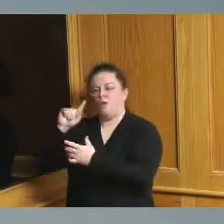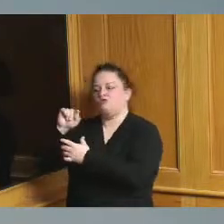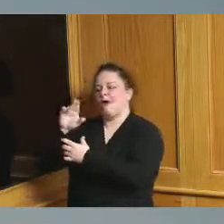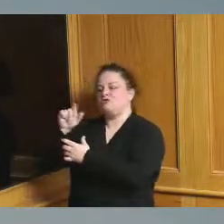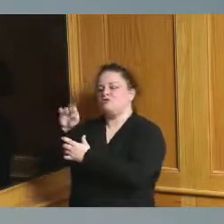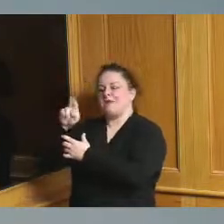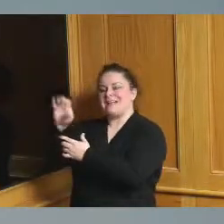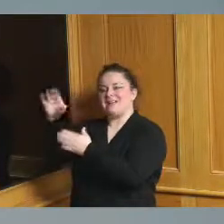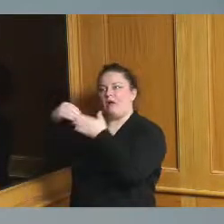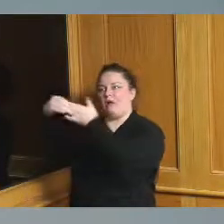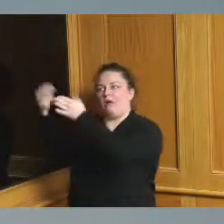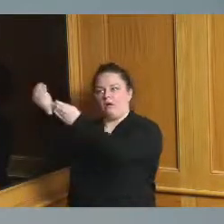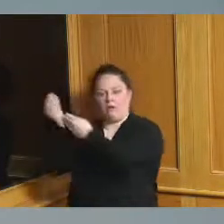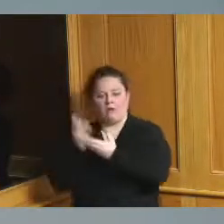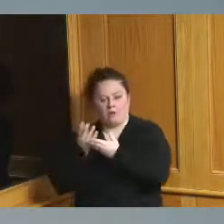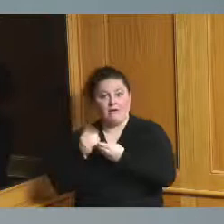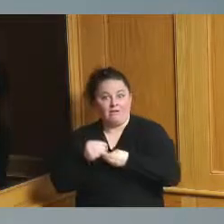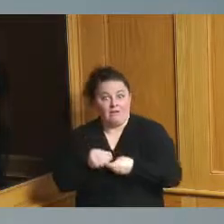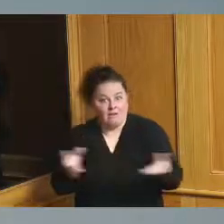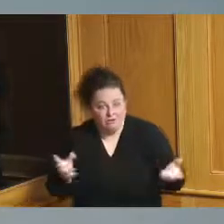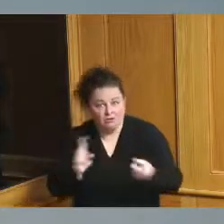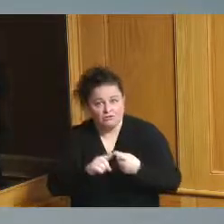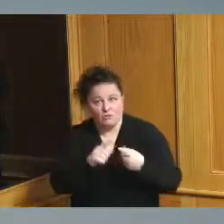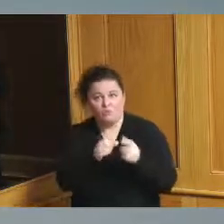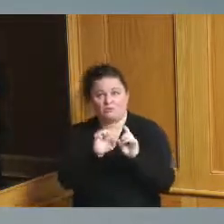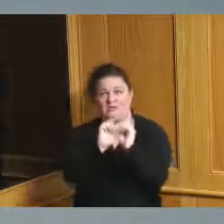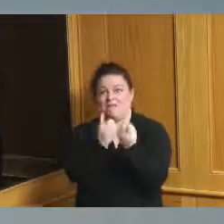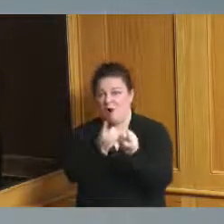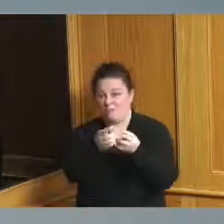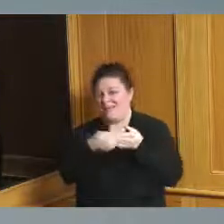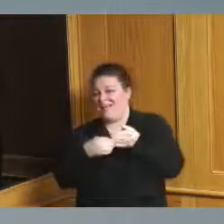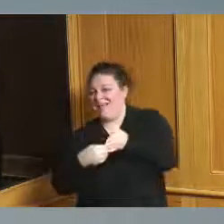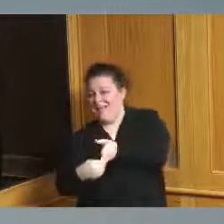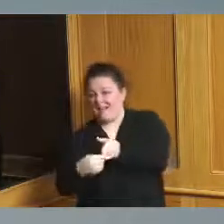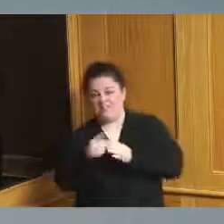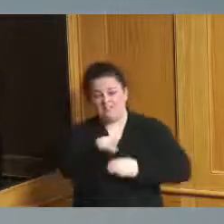department heads who reviewed that need to either concur or ask questions or to disagree